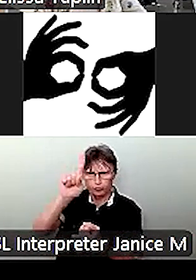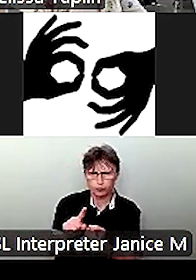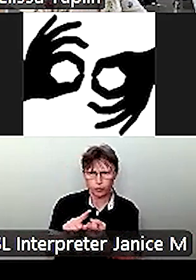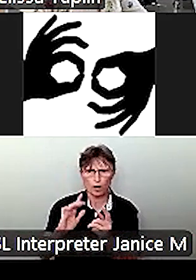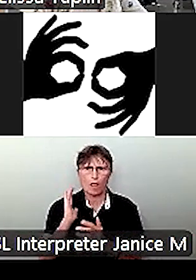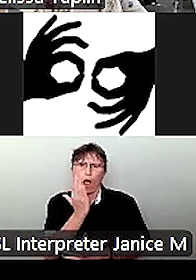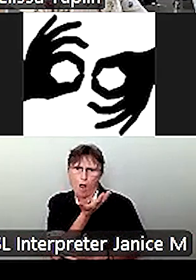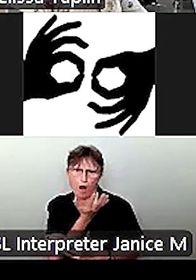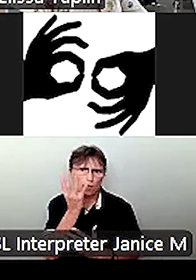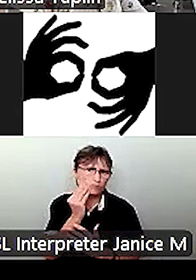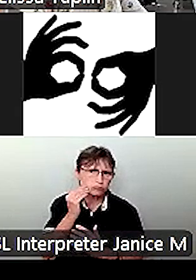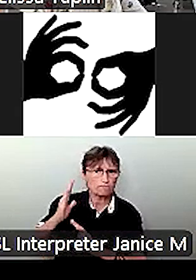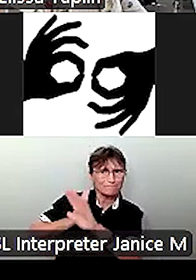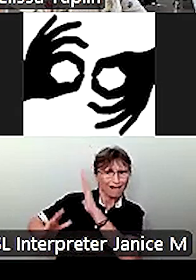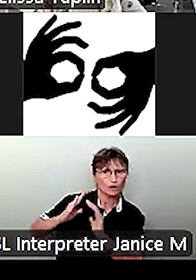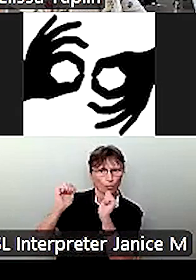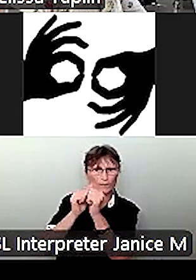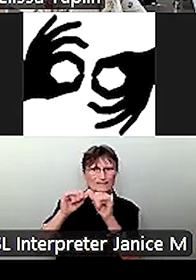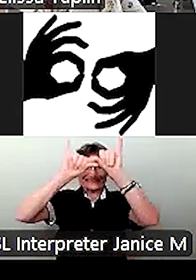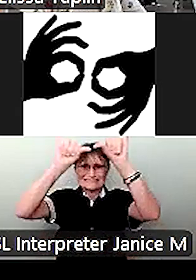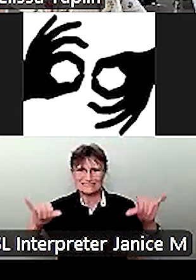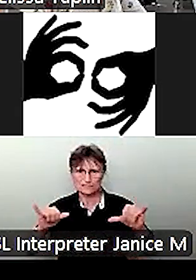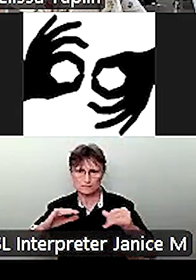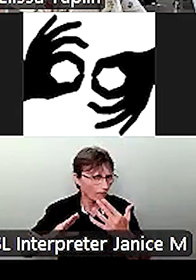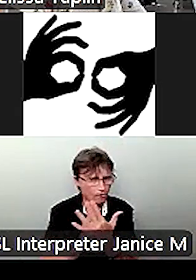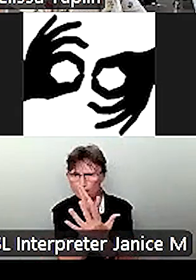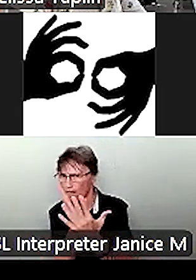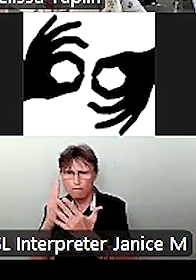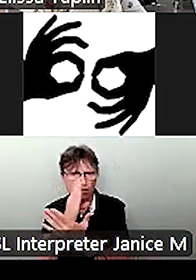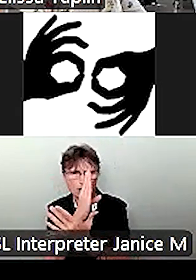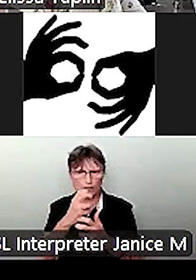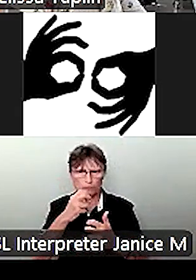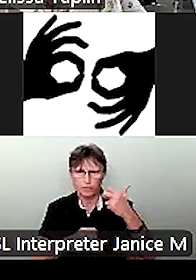policies and practices. My colleagues and I are accountable to ensuring that lines of